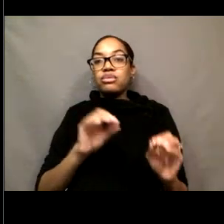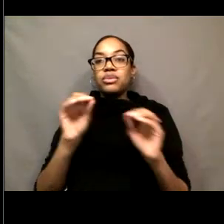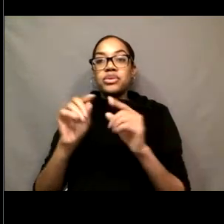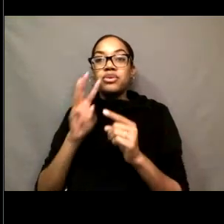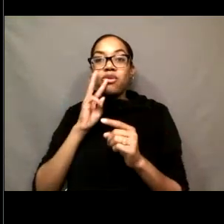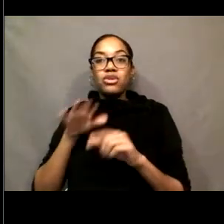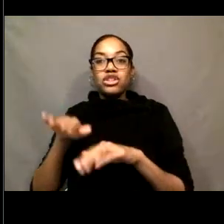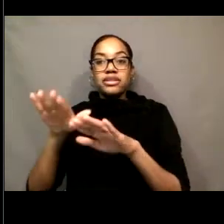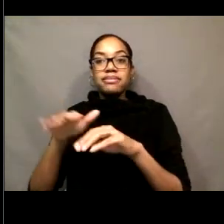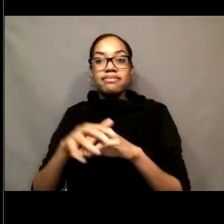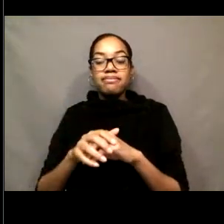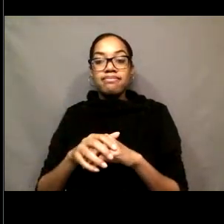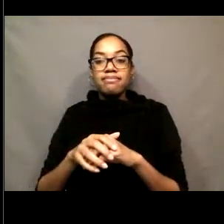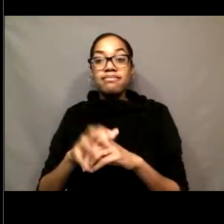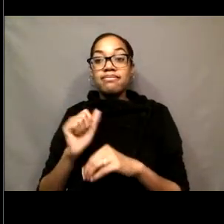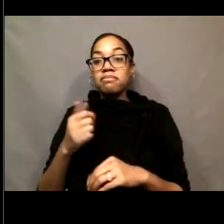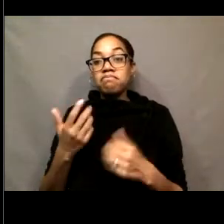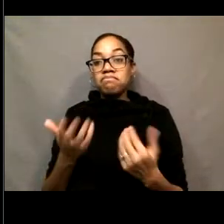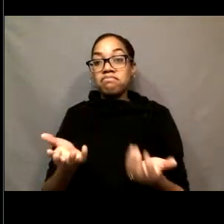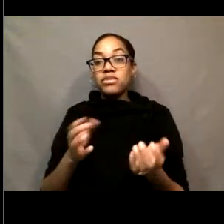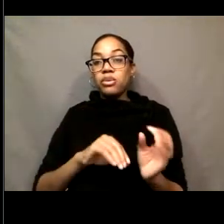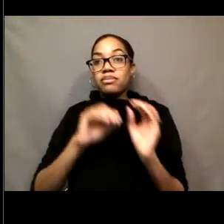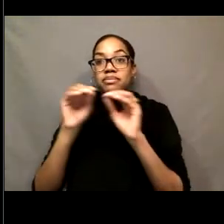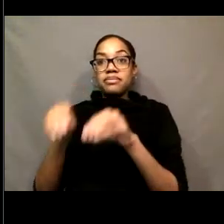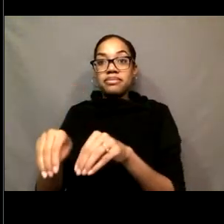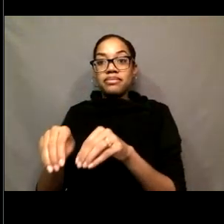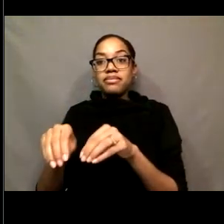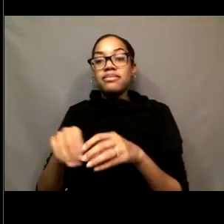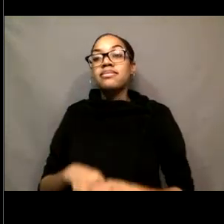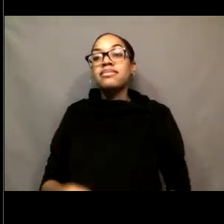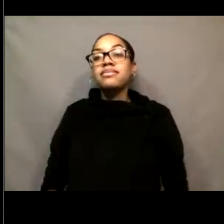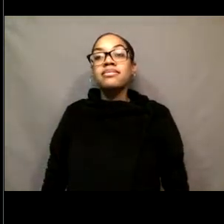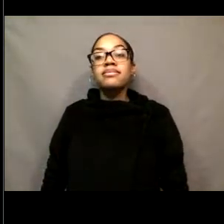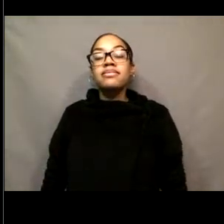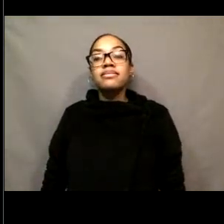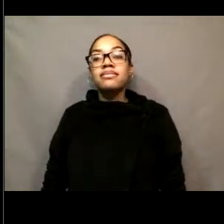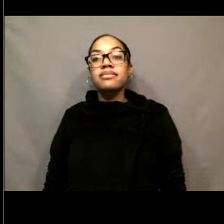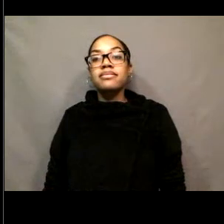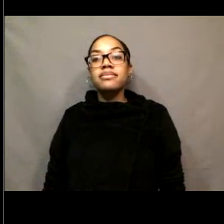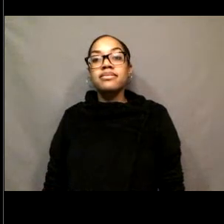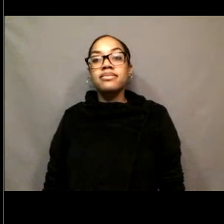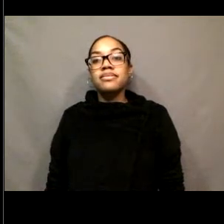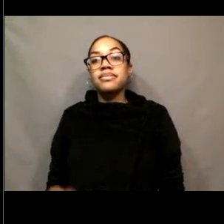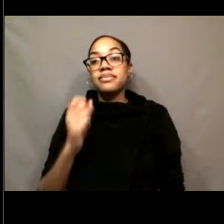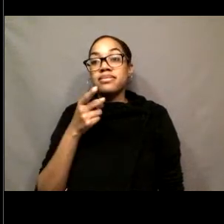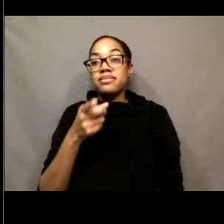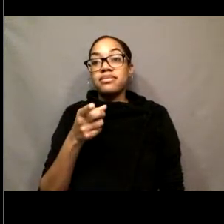So we're planting them into the reef. Now, when we do that, these guys were all in a farm and there ain't a lot of predators